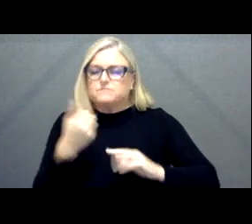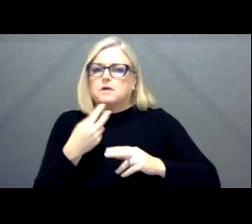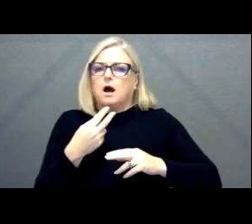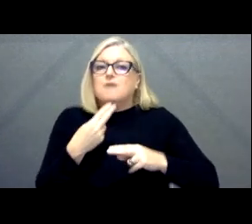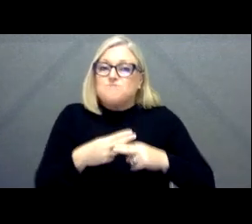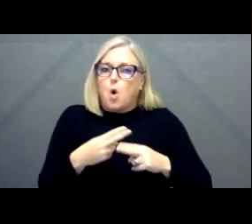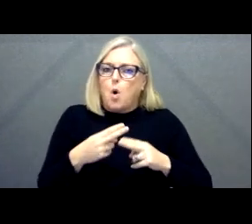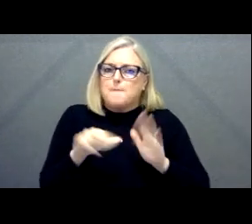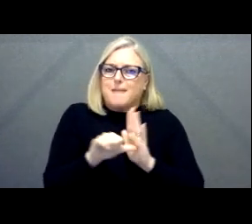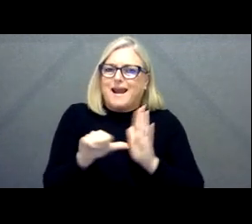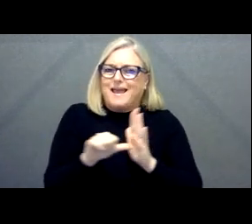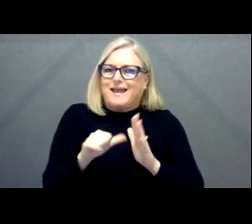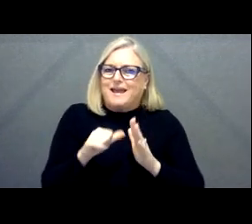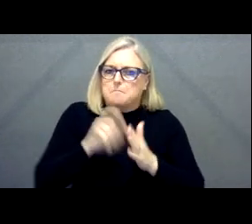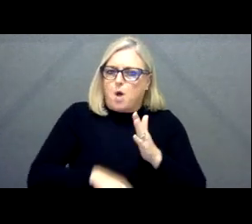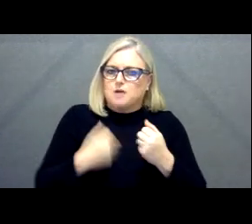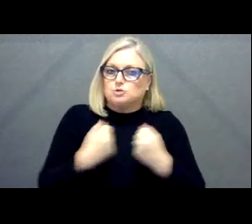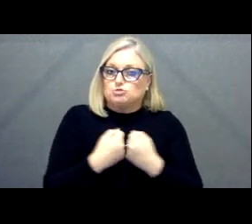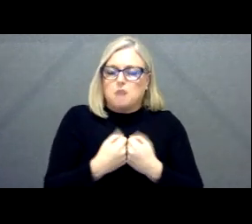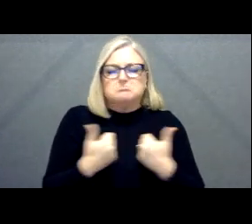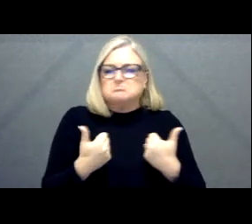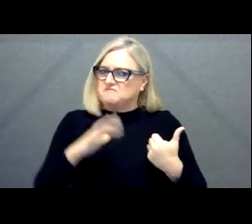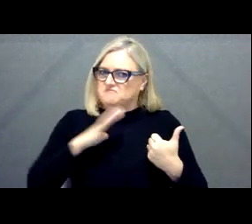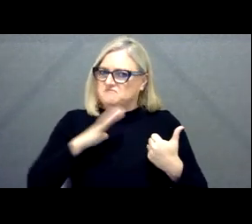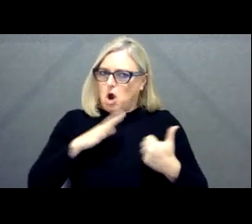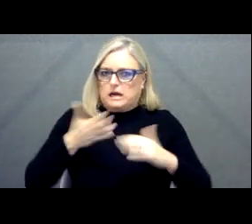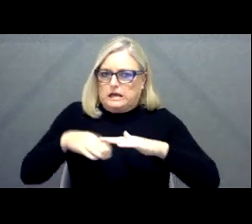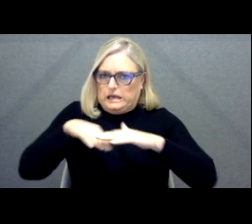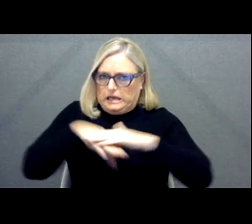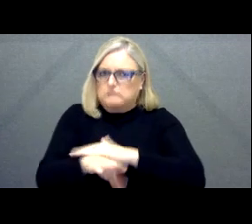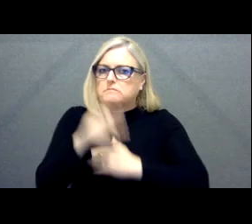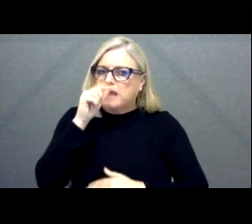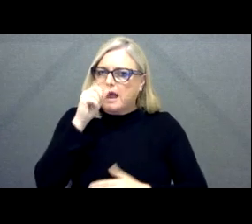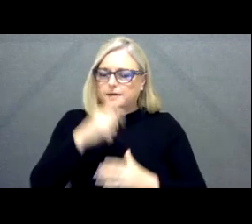point and the only other thing I wanted to mention is that um we're all sitting here together because